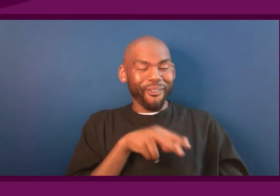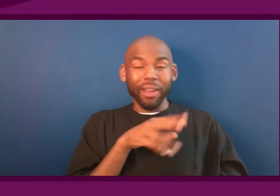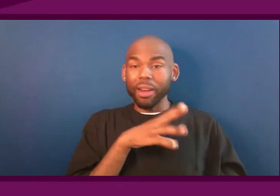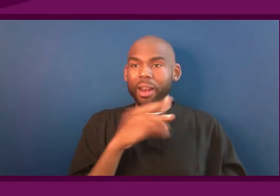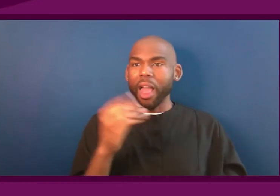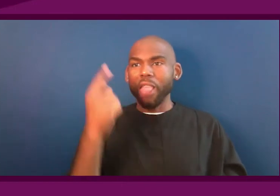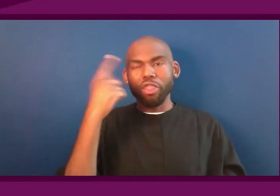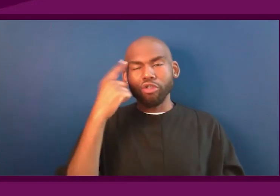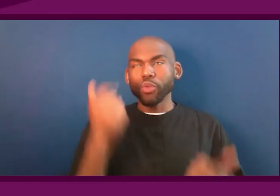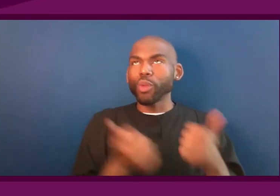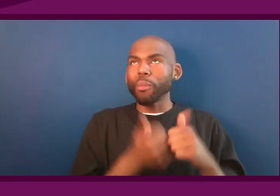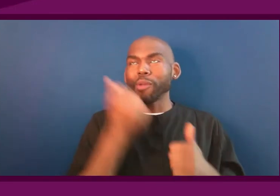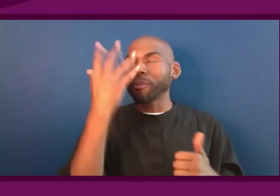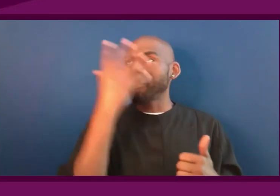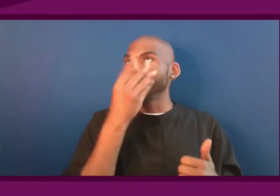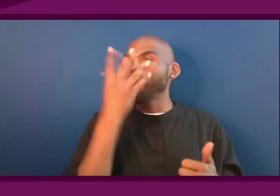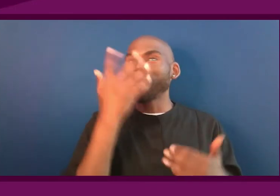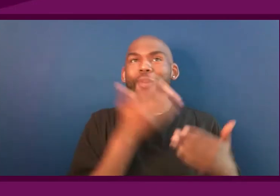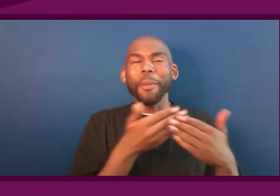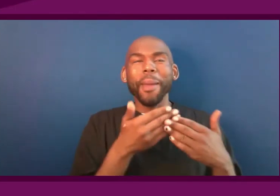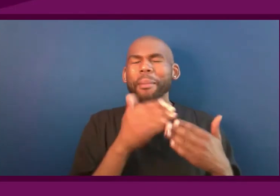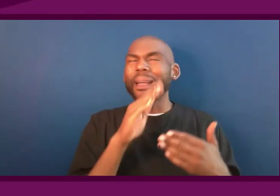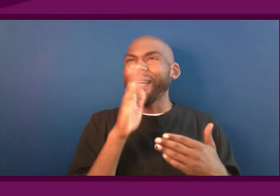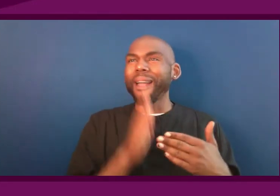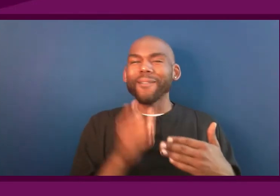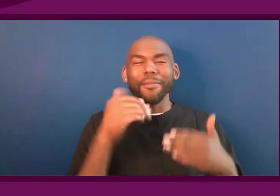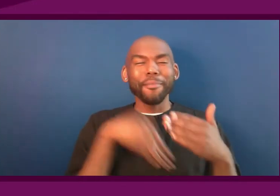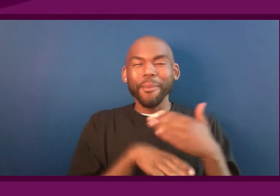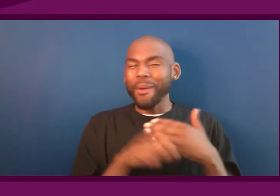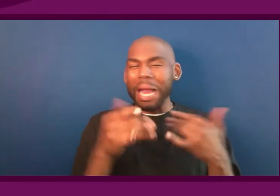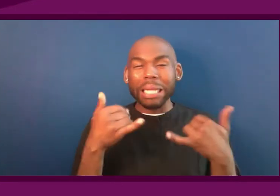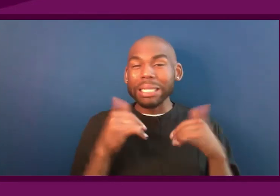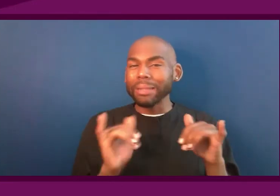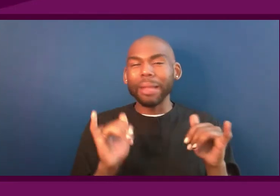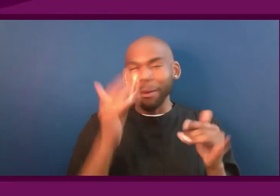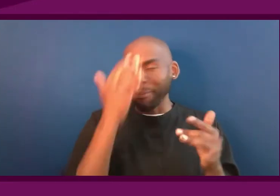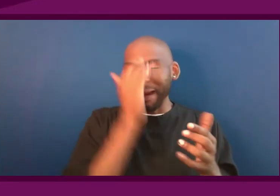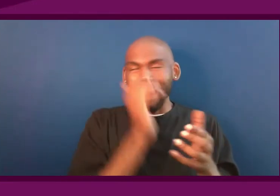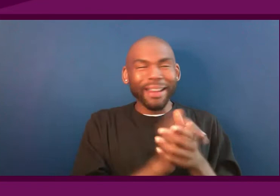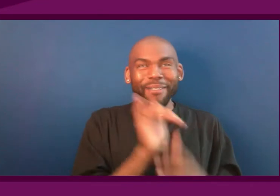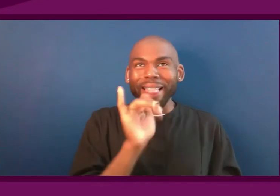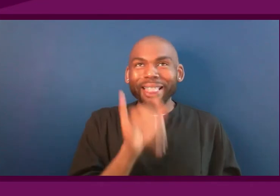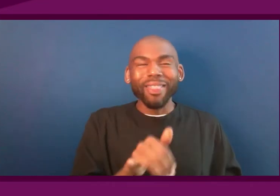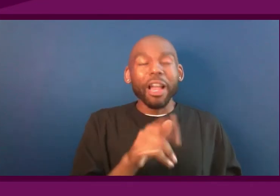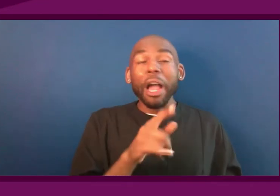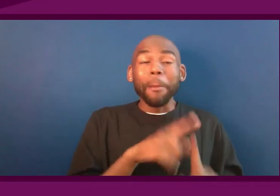she has Down syndrome. And I remember thinking, what does that even mean? I had never met anybody